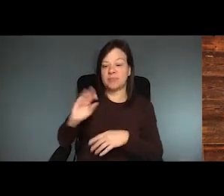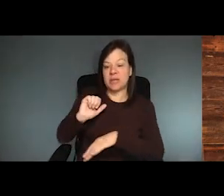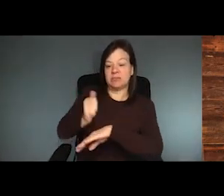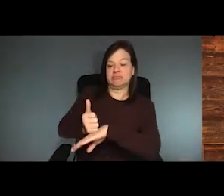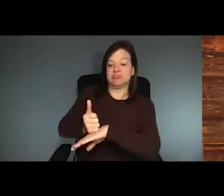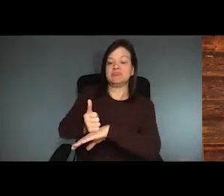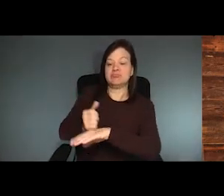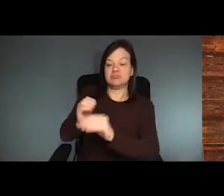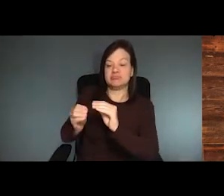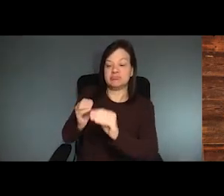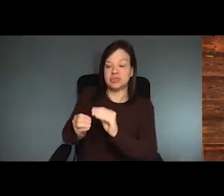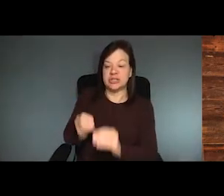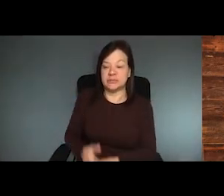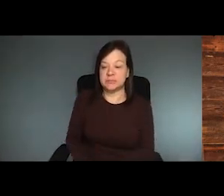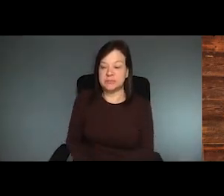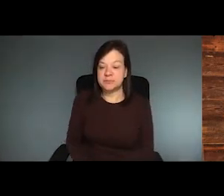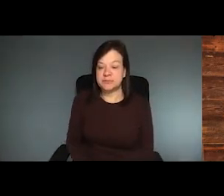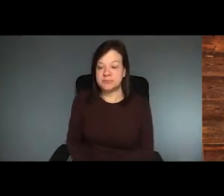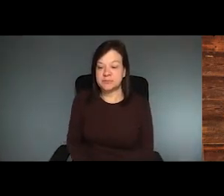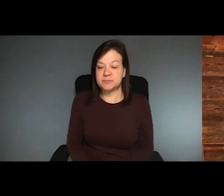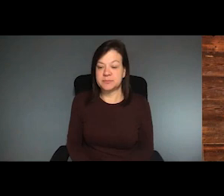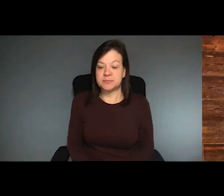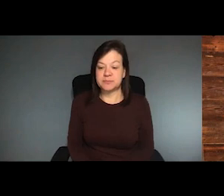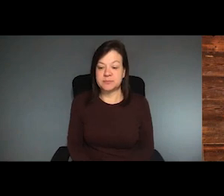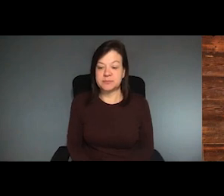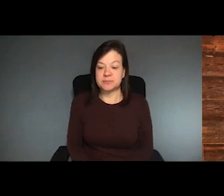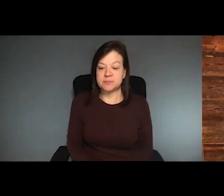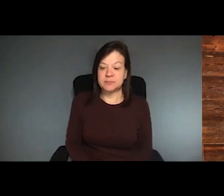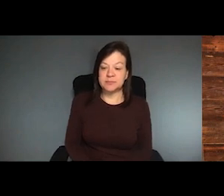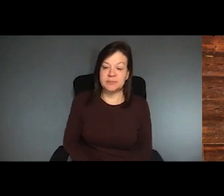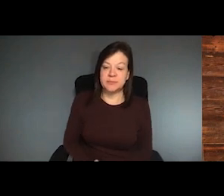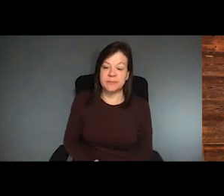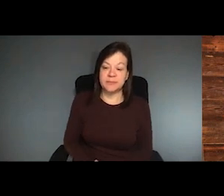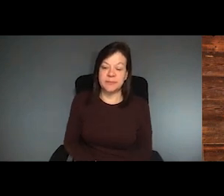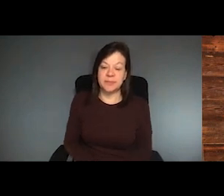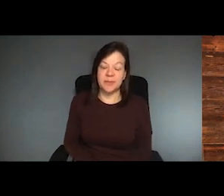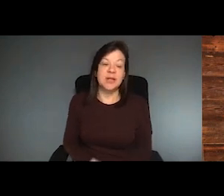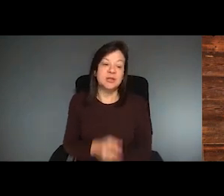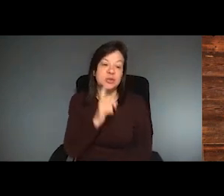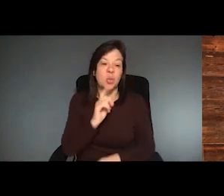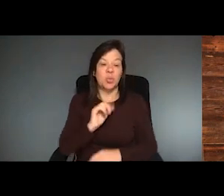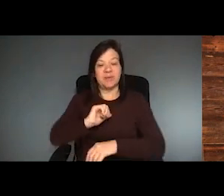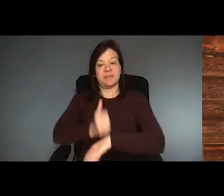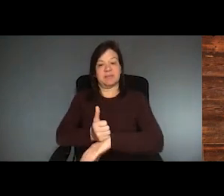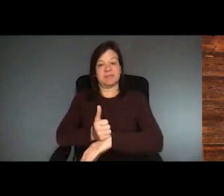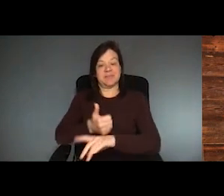SETTINGS WERE IN FACT SAVED. SO JUST LIKE THAT, WE HAVE BEEN ABLE TO SELF SIGN UP ON OUR DOMAIN.